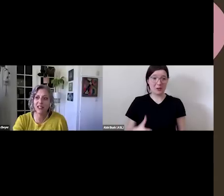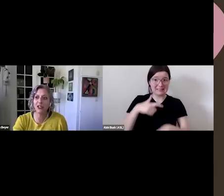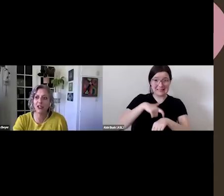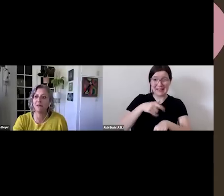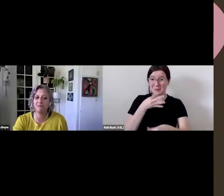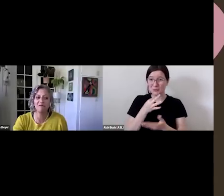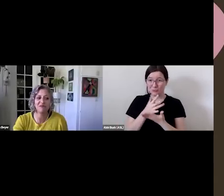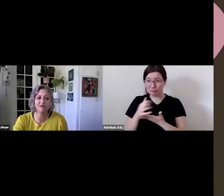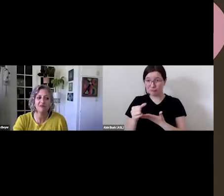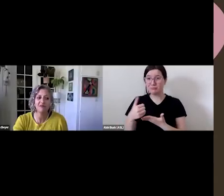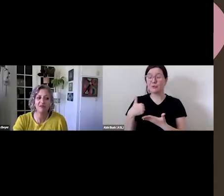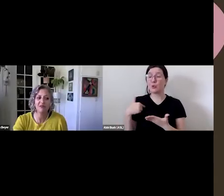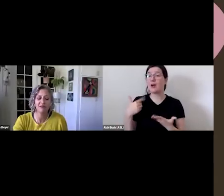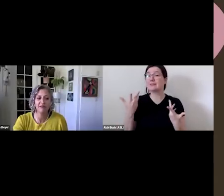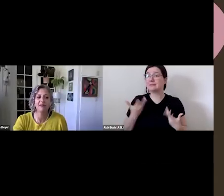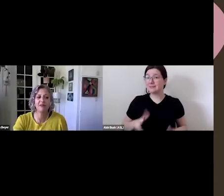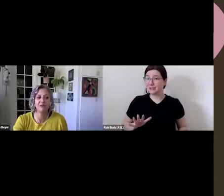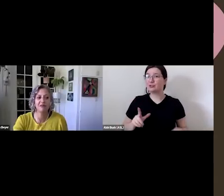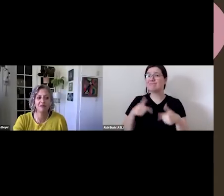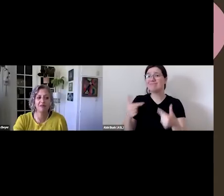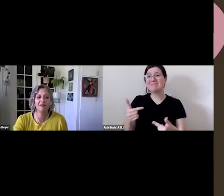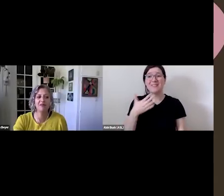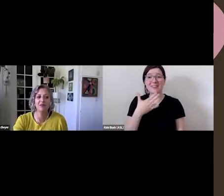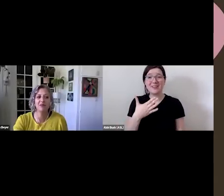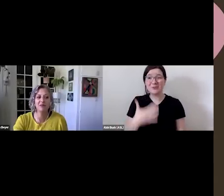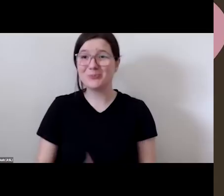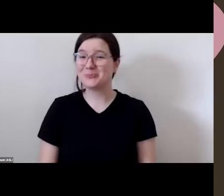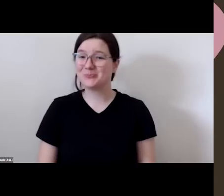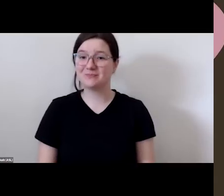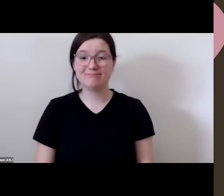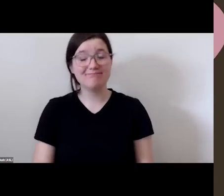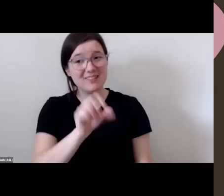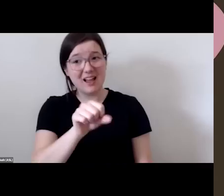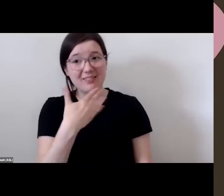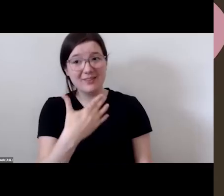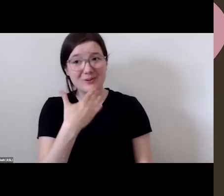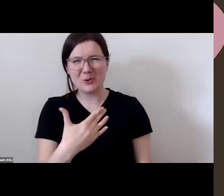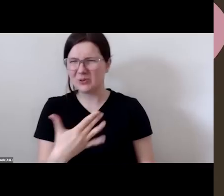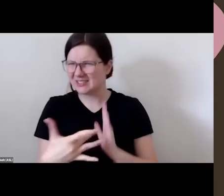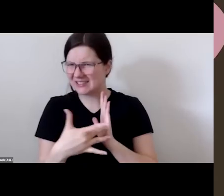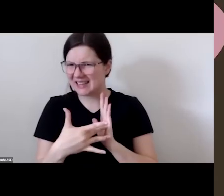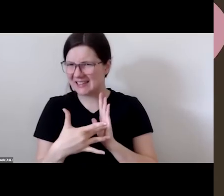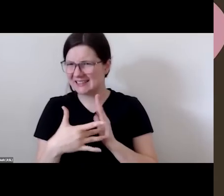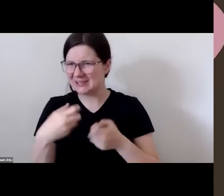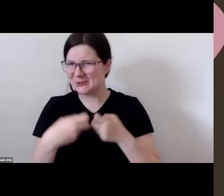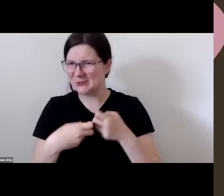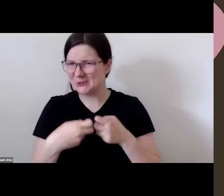Thank you all for your attention. [Jack] Miriam thanks a lot. There was some tech issues. I don't know if you managed to